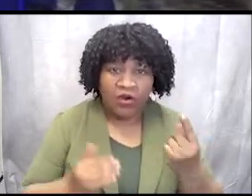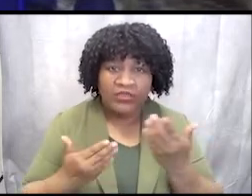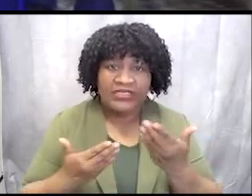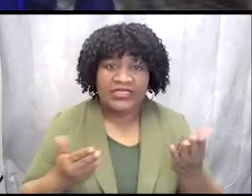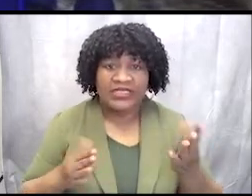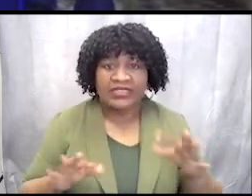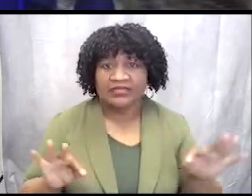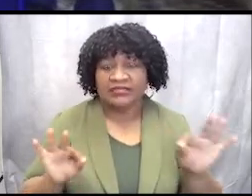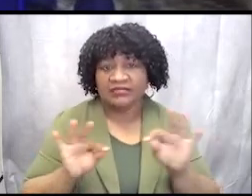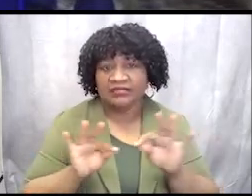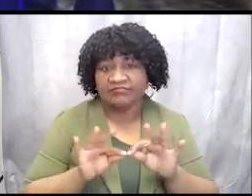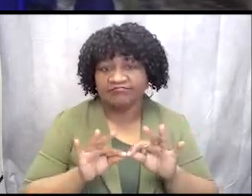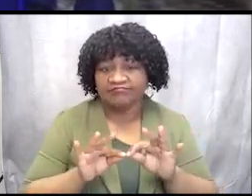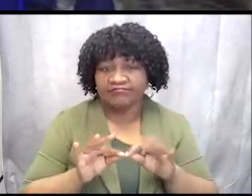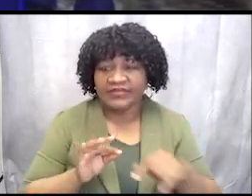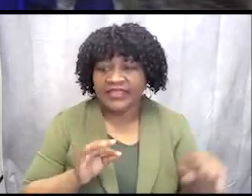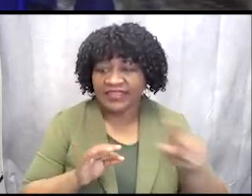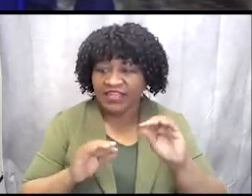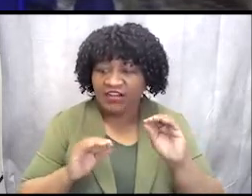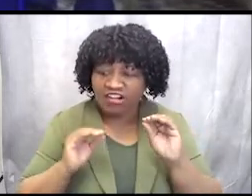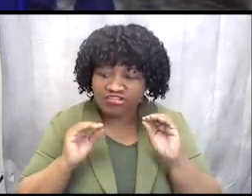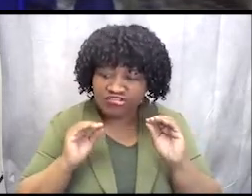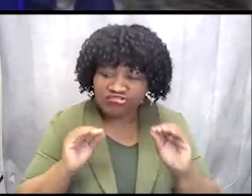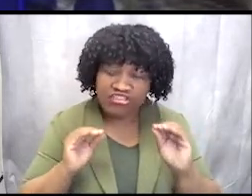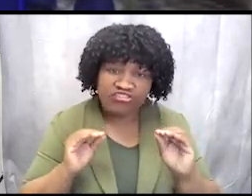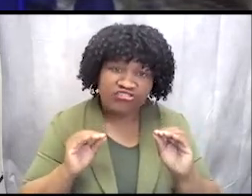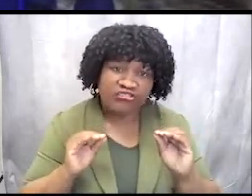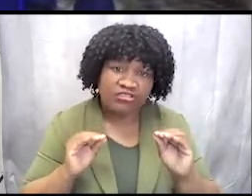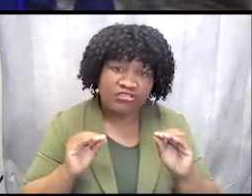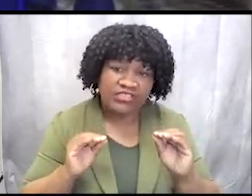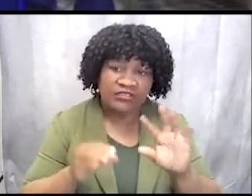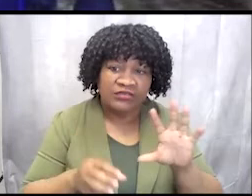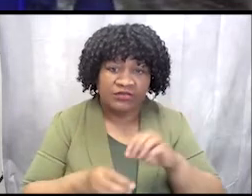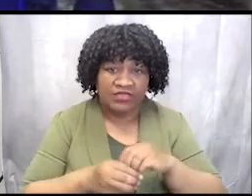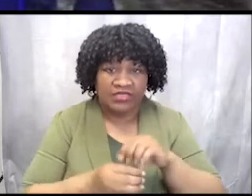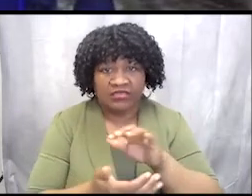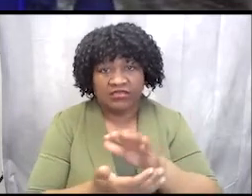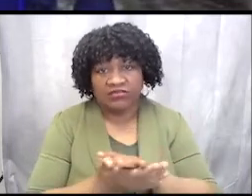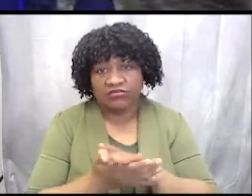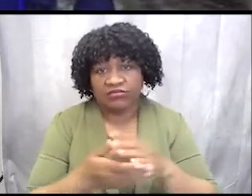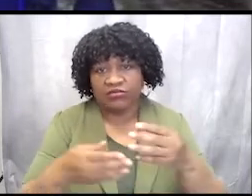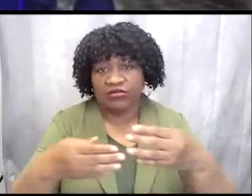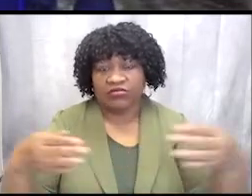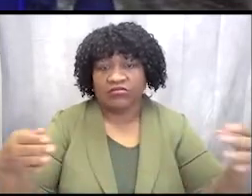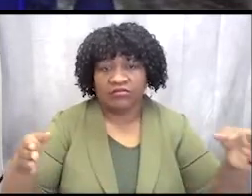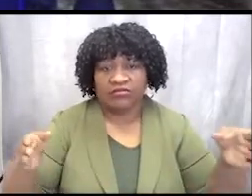is that they are instructional leaders within the four walls of the school, I think is a flawed frame.